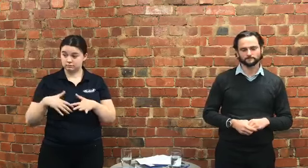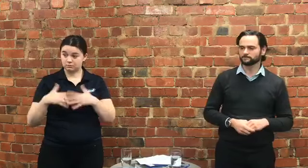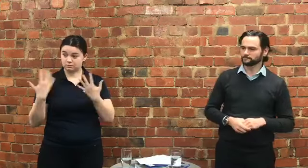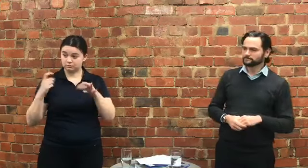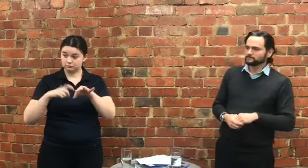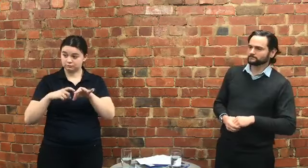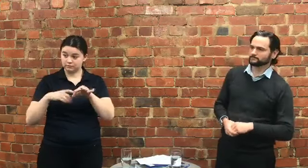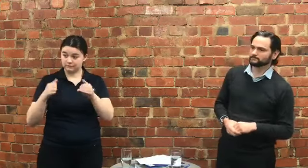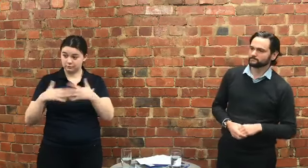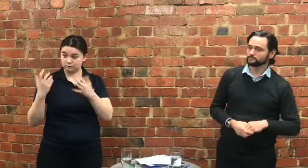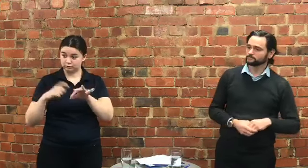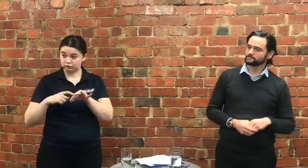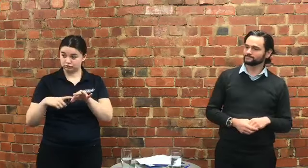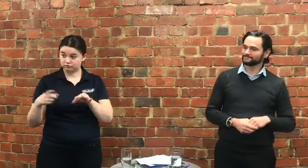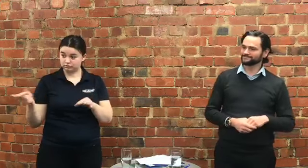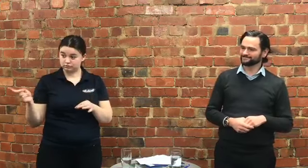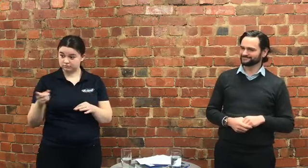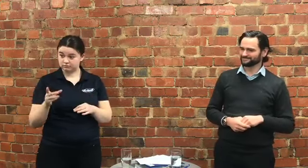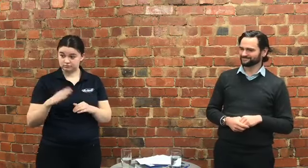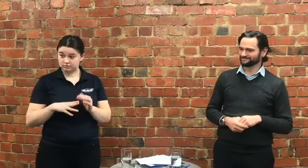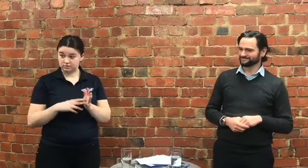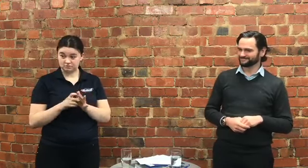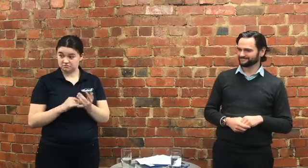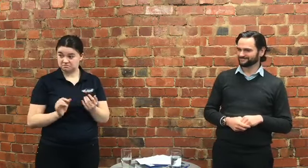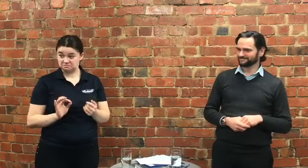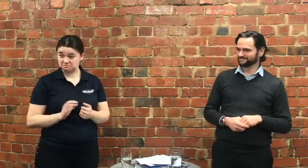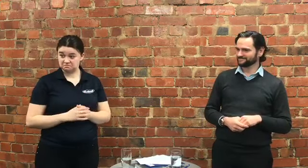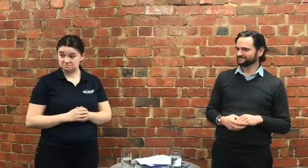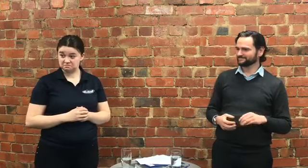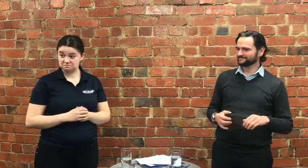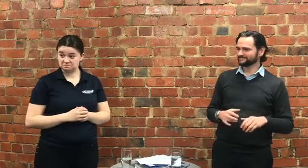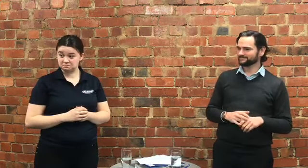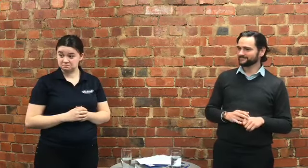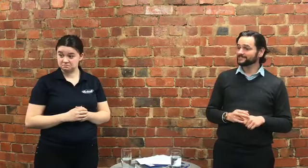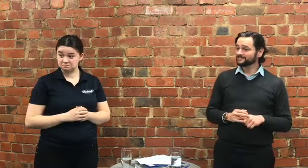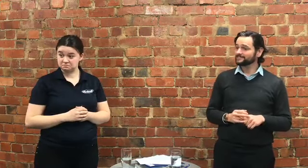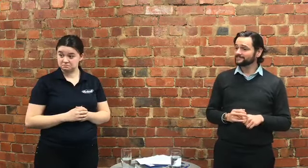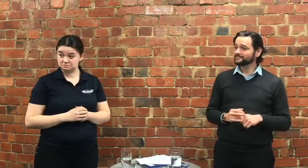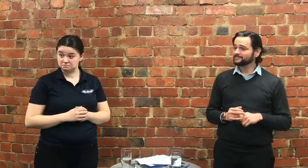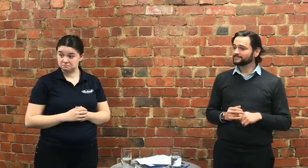Madeline, from our virtual audience, do we have any questions from the audience here tonight online?